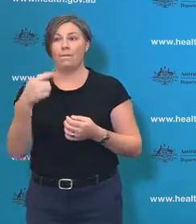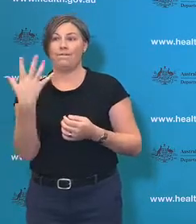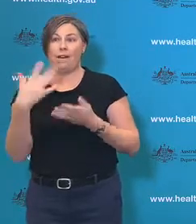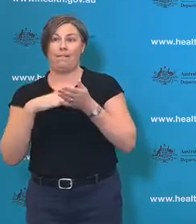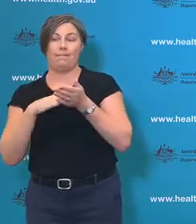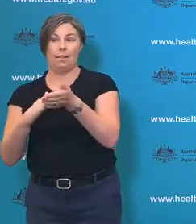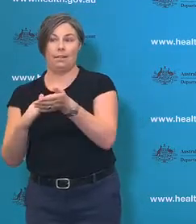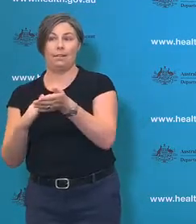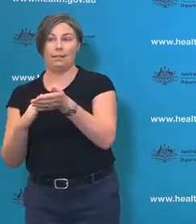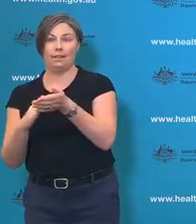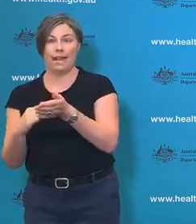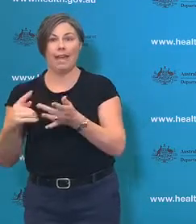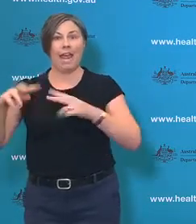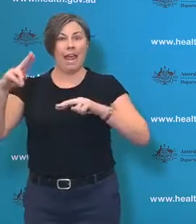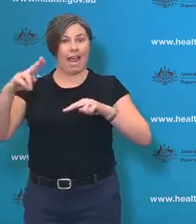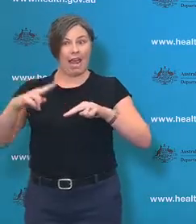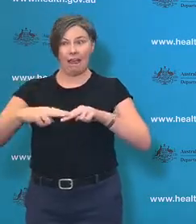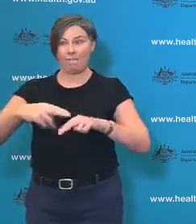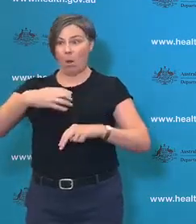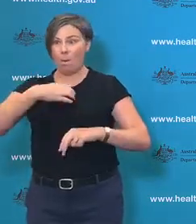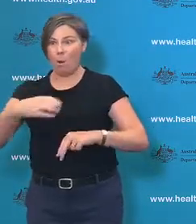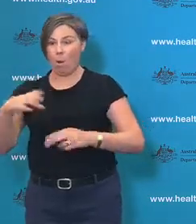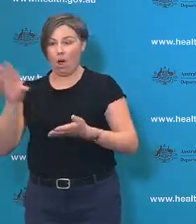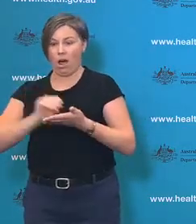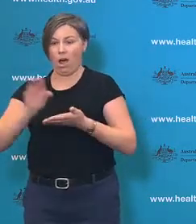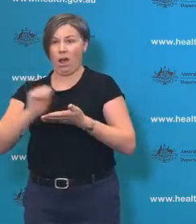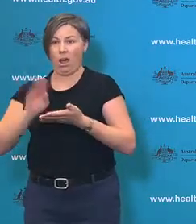people who download the app, the better. So if you have not yet downloaded the